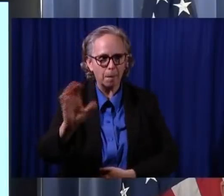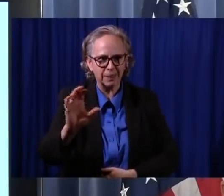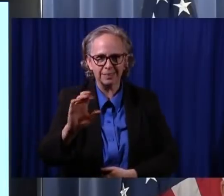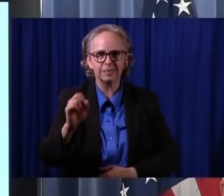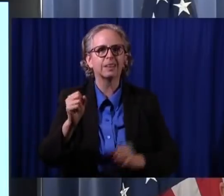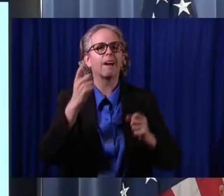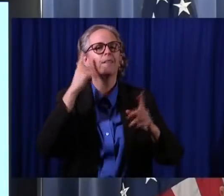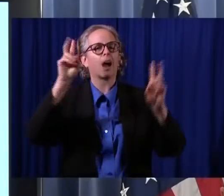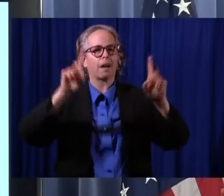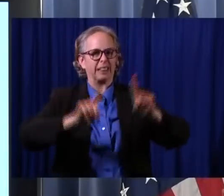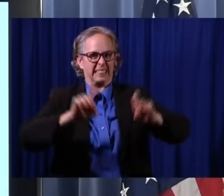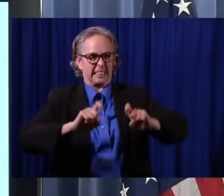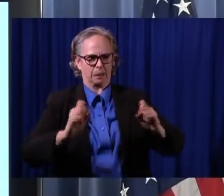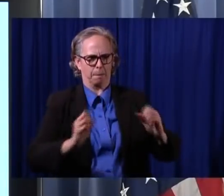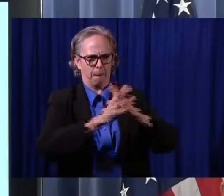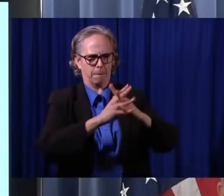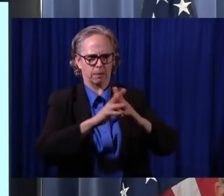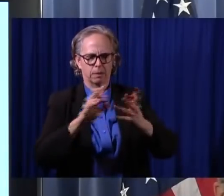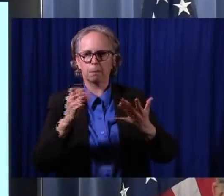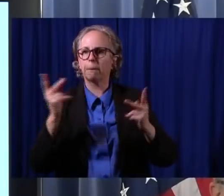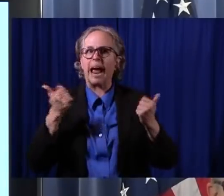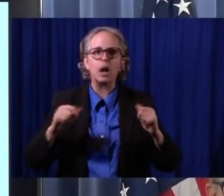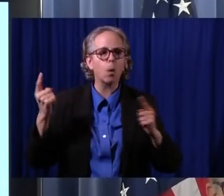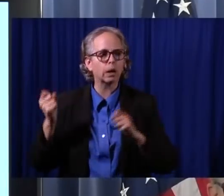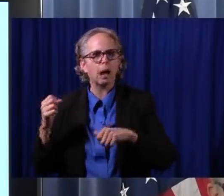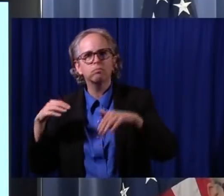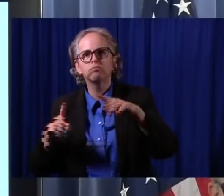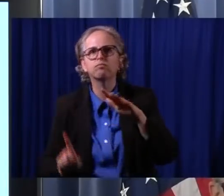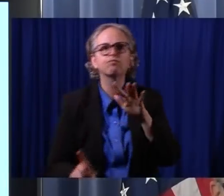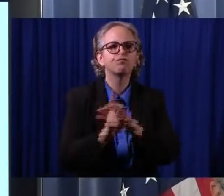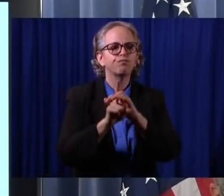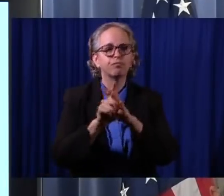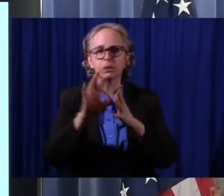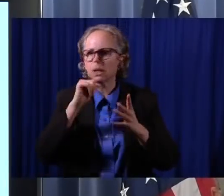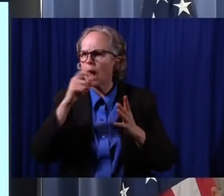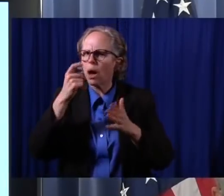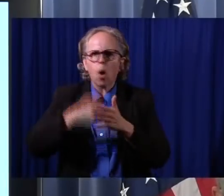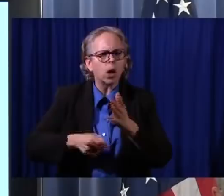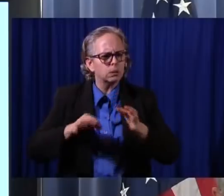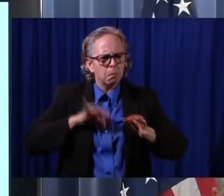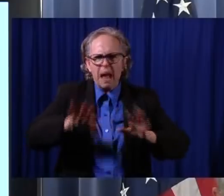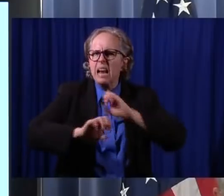PARTNERS, TO BRING POP UP TESTING SITES UNDERSERVED COMMUNITIES ACROSS THE STATE, POP UP SIMPLY MEANS THEY ARE THERE FOR A DAY OR TWO DAYS OR THREE DAYS AND THEY ARE NOT